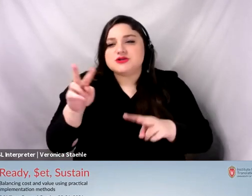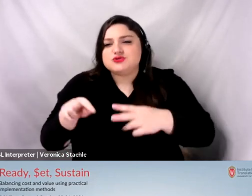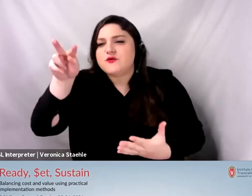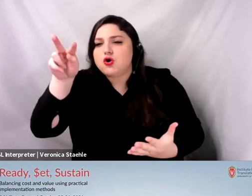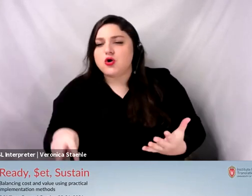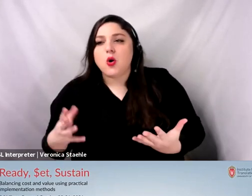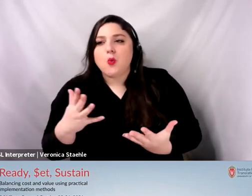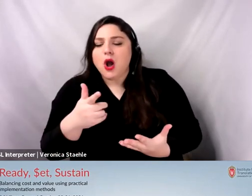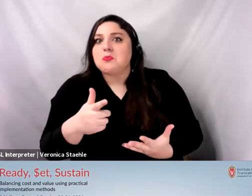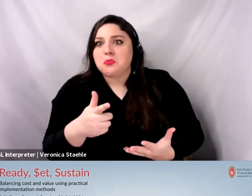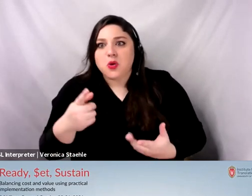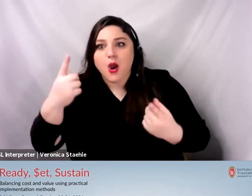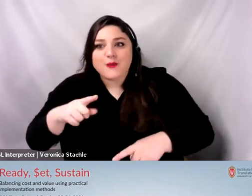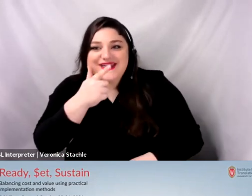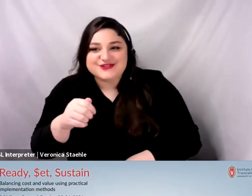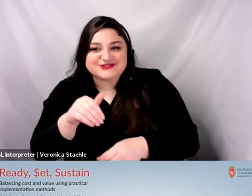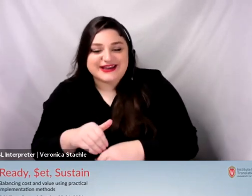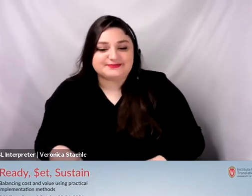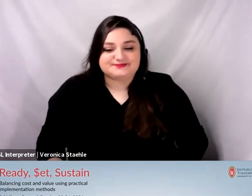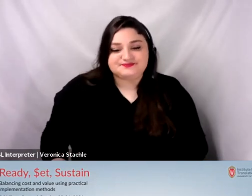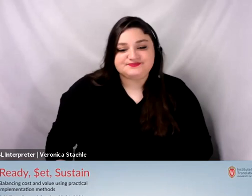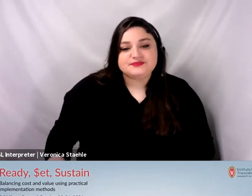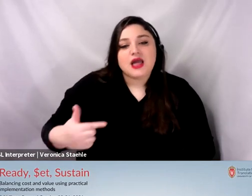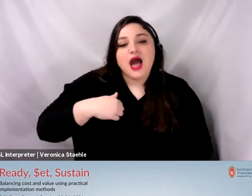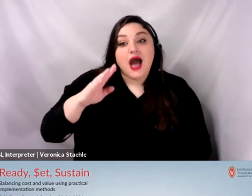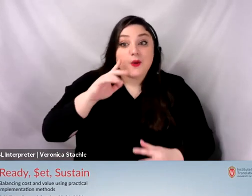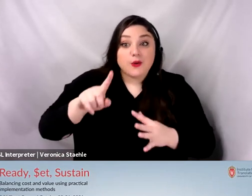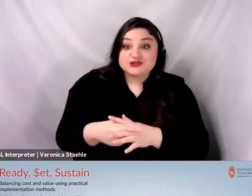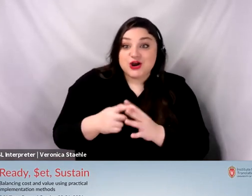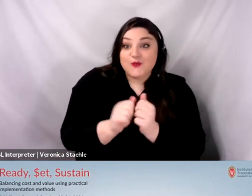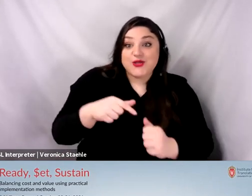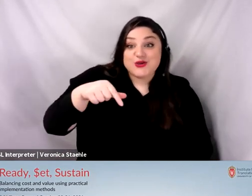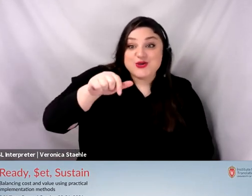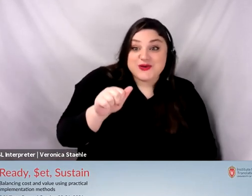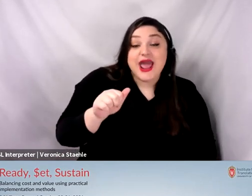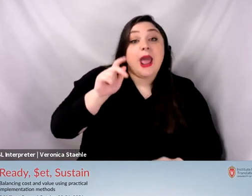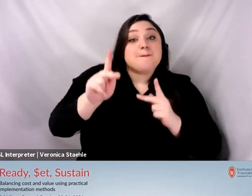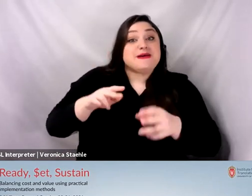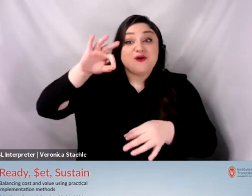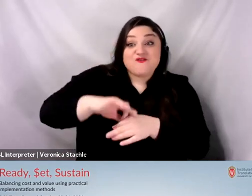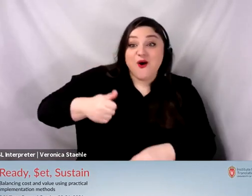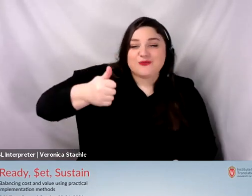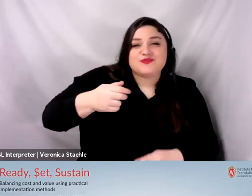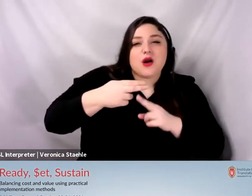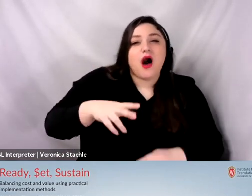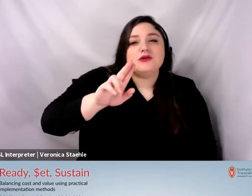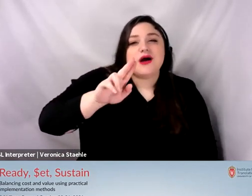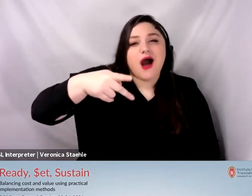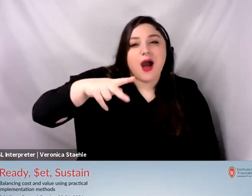Felice Resnik: i'm going to start with the Q amp a by just saying the one that has the most votes, which shows that if there's something that's really interesting to you, you should upload it.